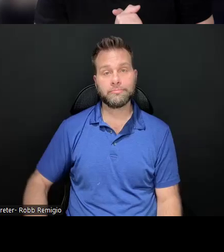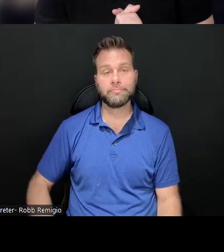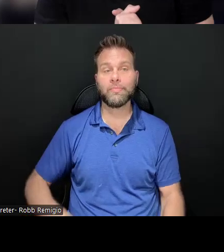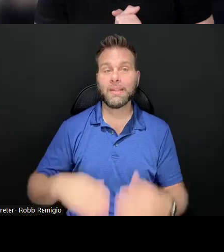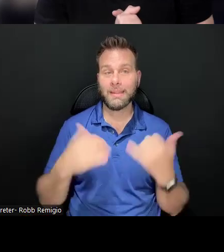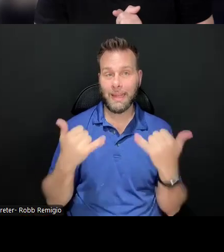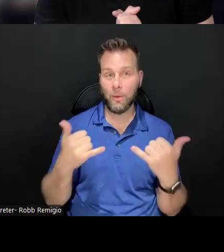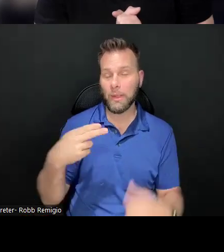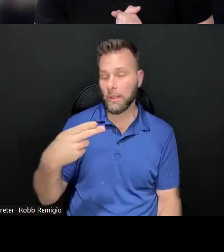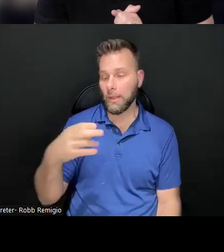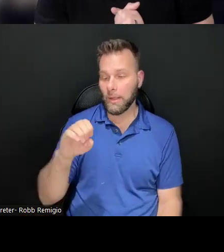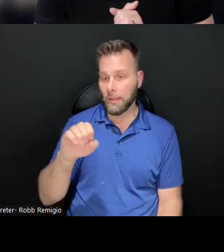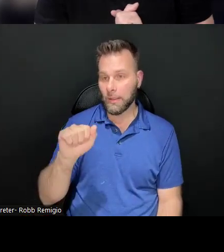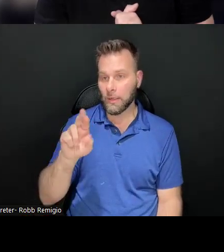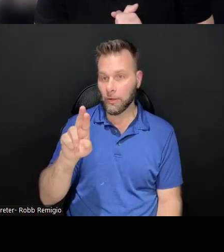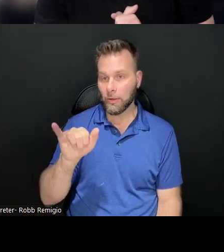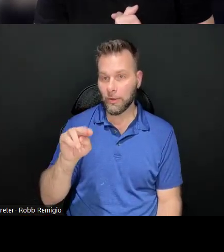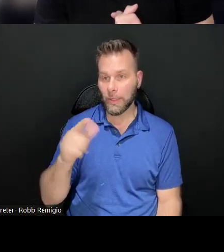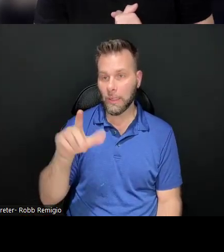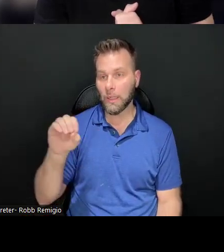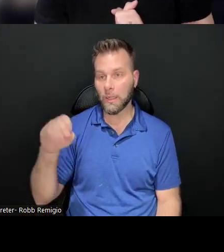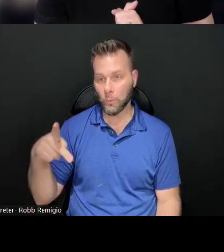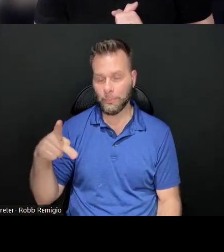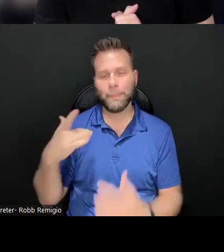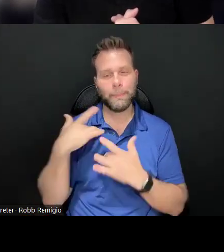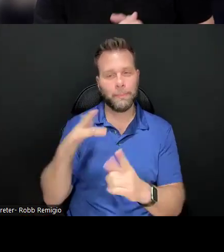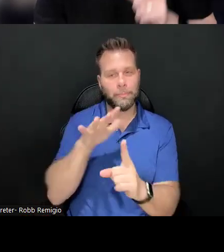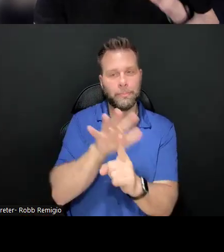Now we're going to talk about The hearing loop is probably the most popular device.